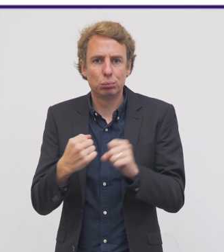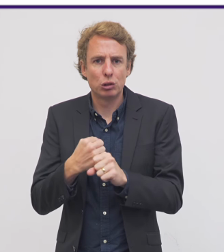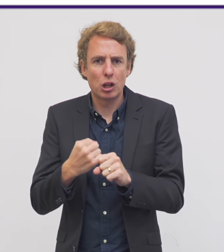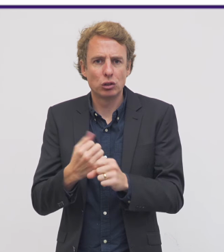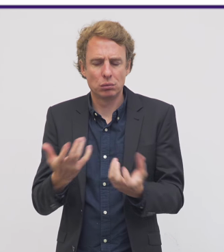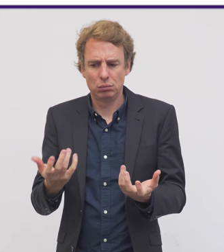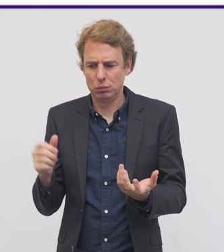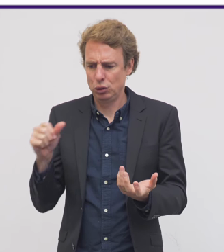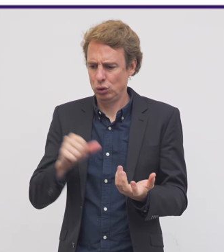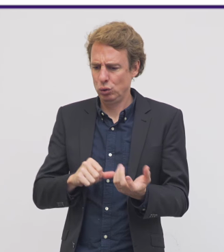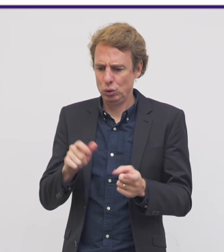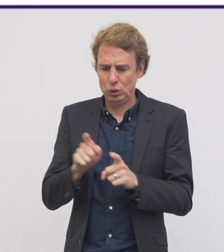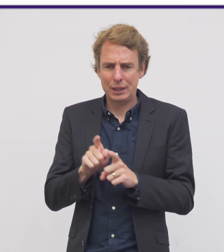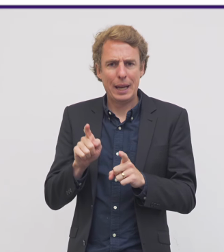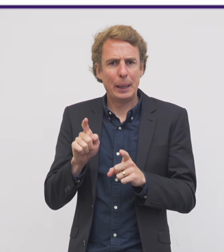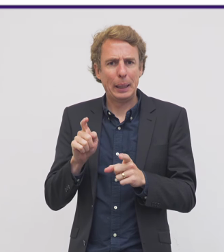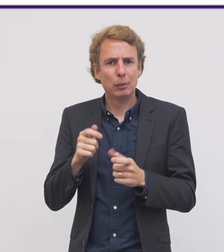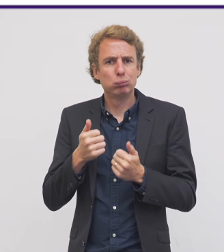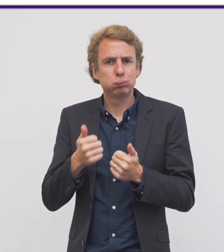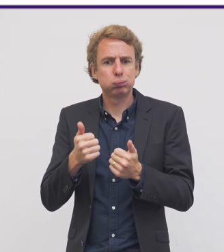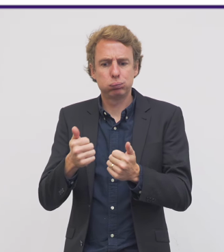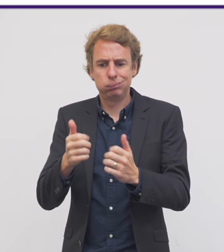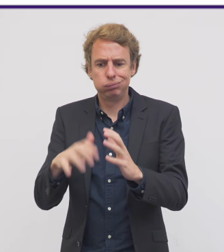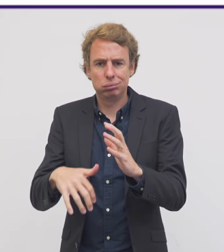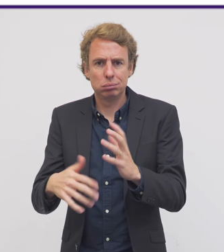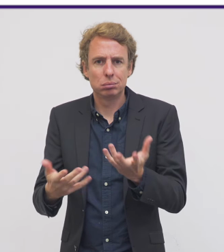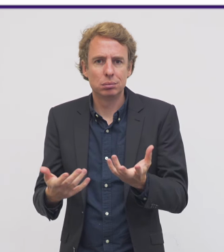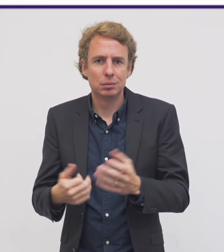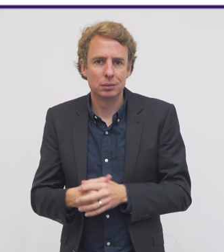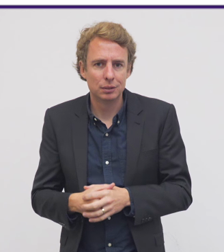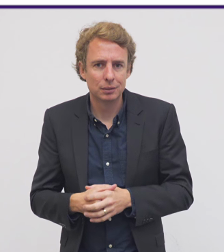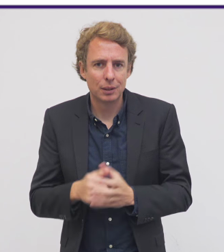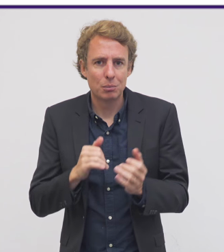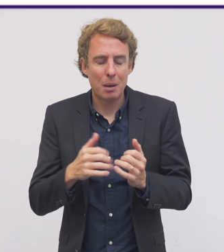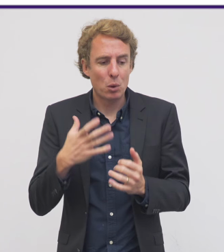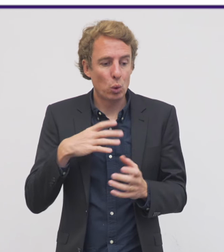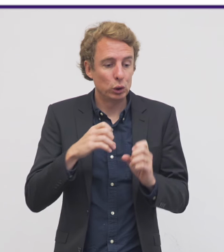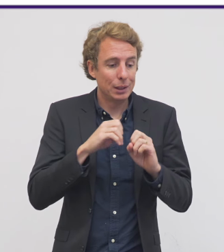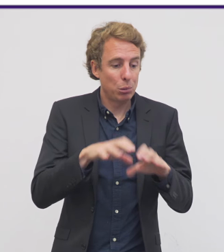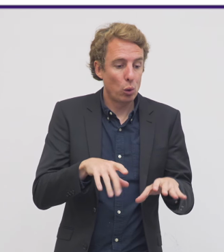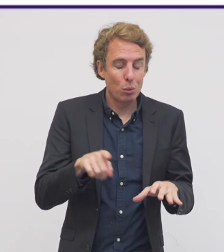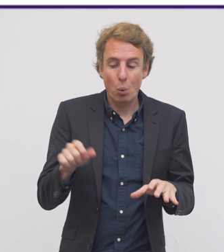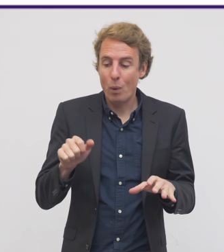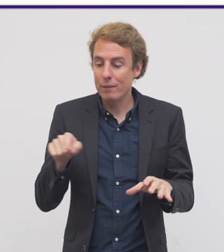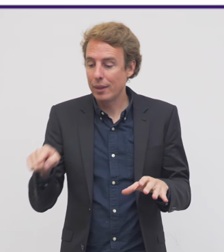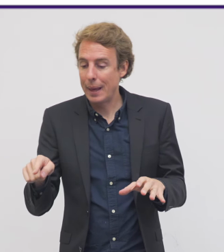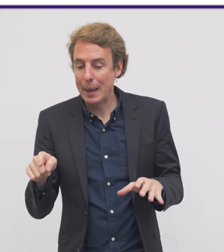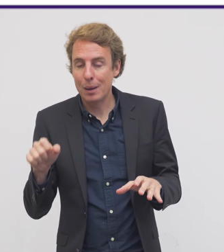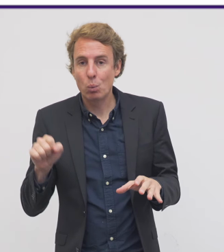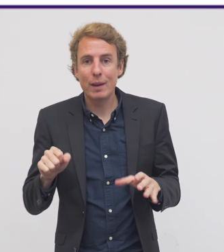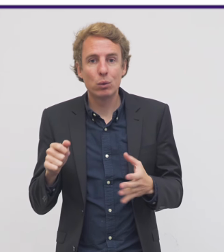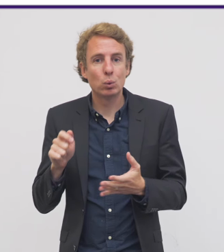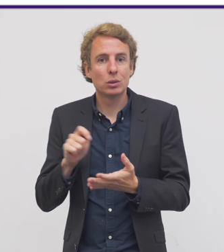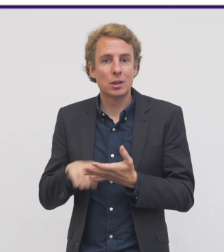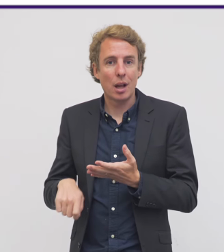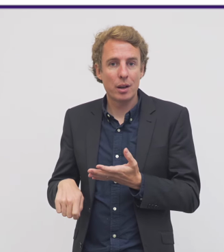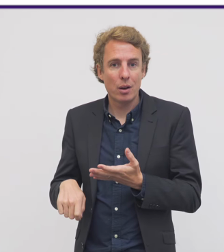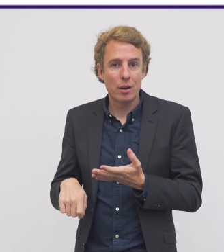Maybe you want to do your deploy, but you're waiting for someone else, or you're waiting for sign-off. None of these are technical issues.